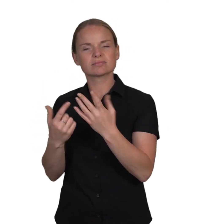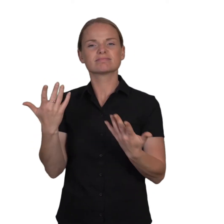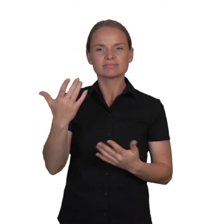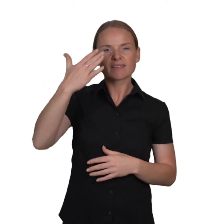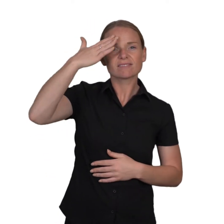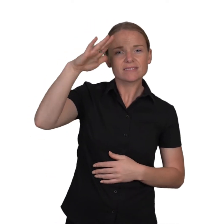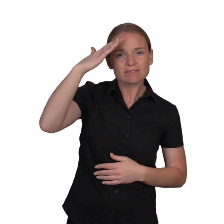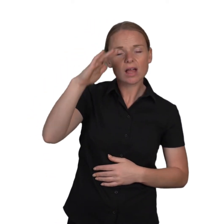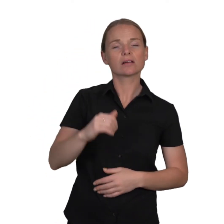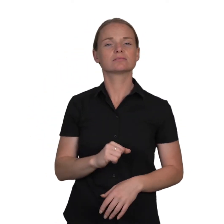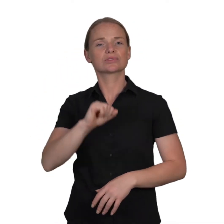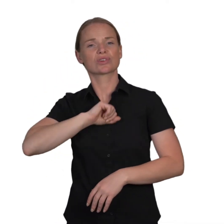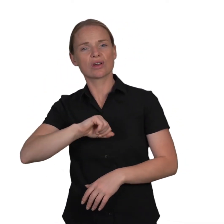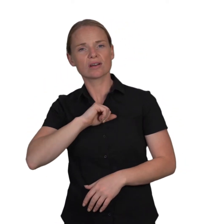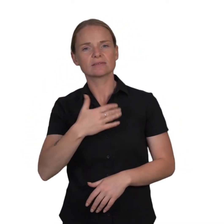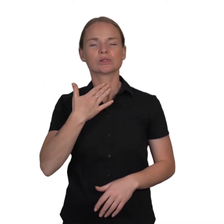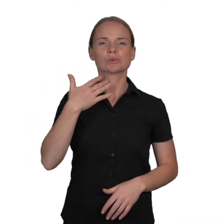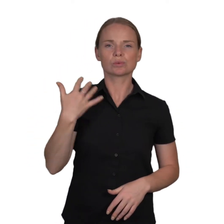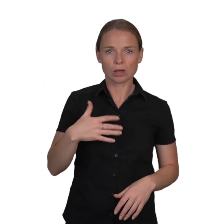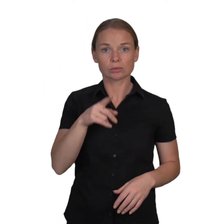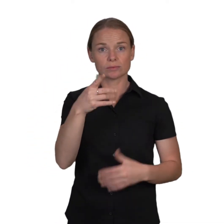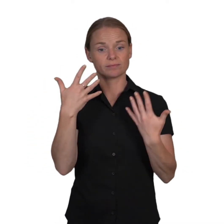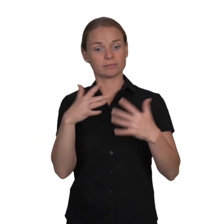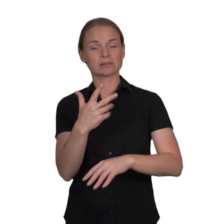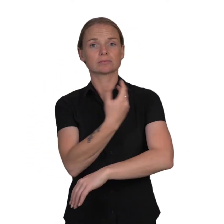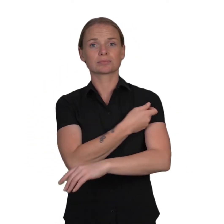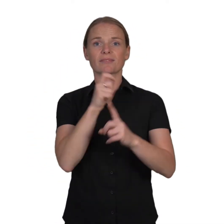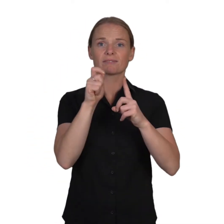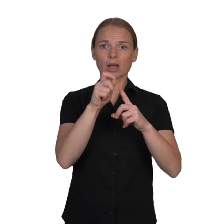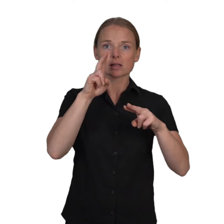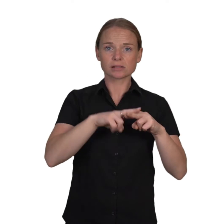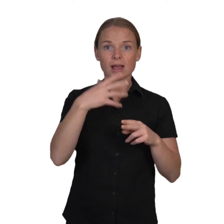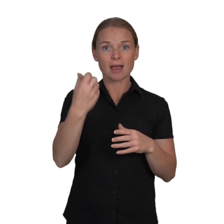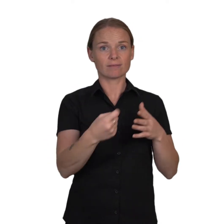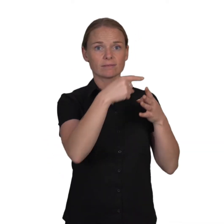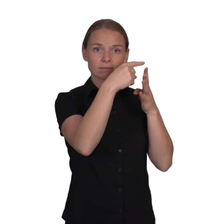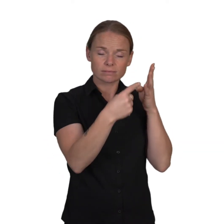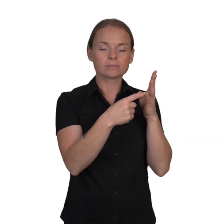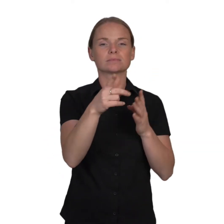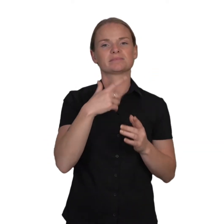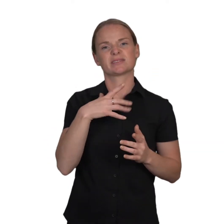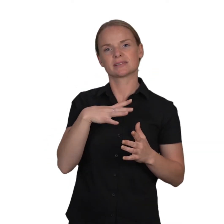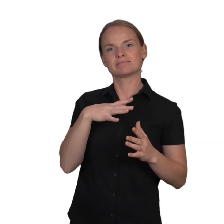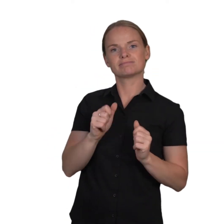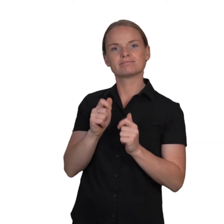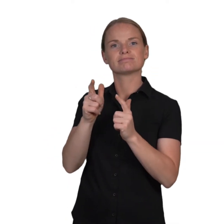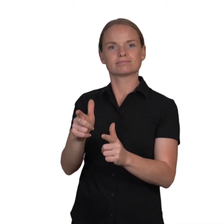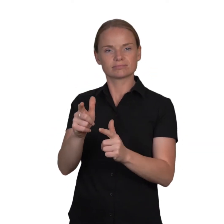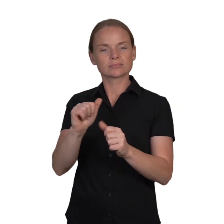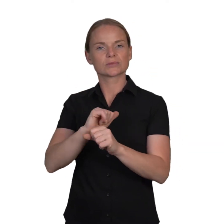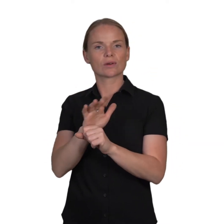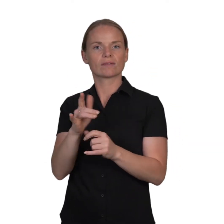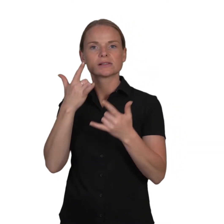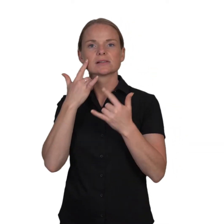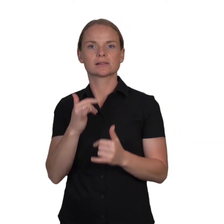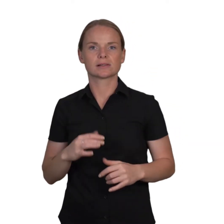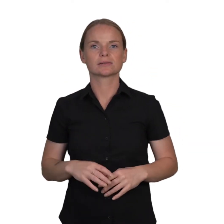that meet testing criteria according to your local health authority (such as fever, cough, sore throat).